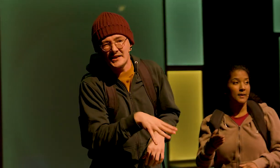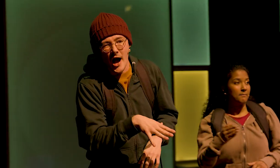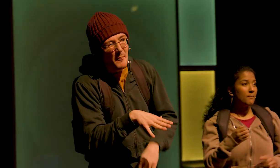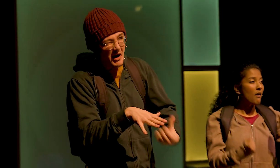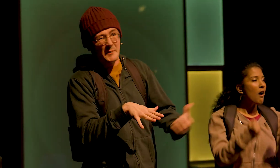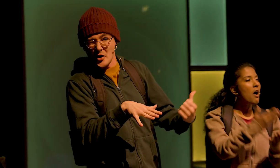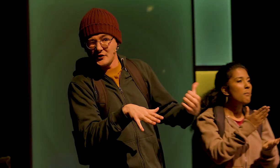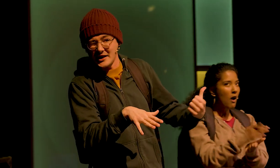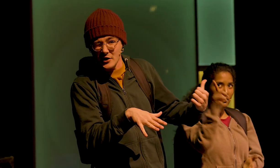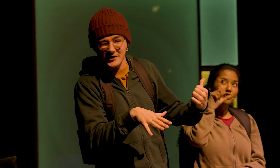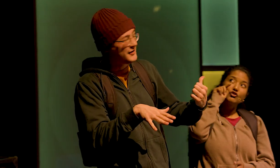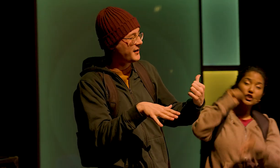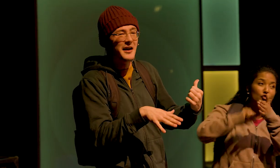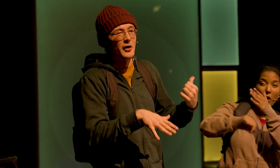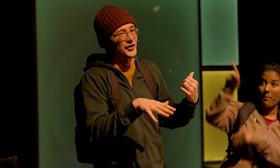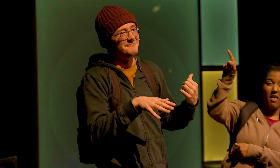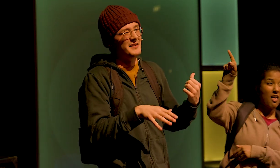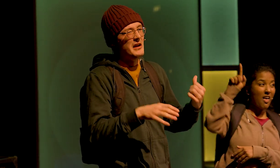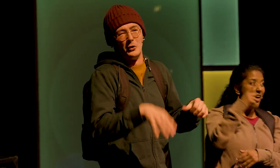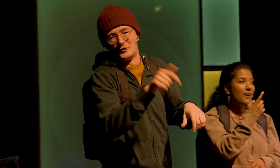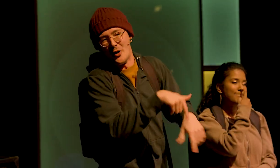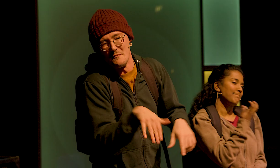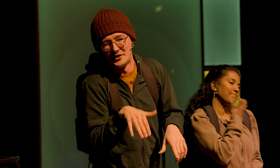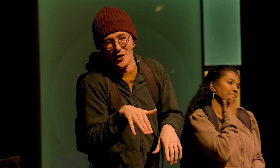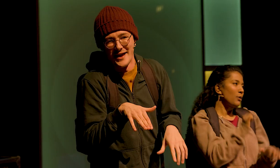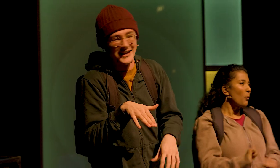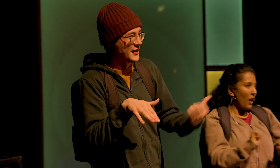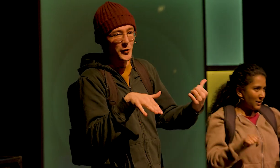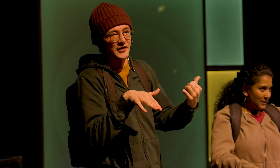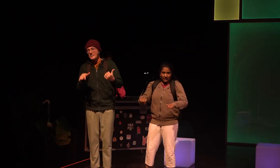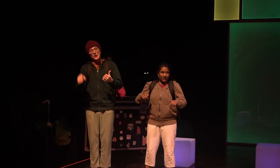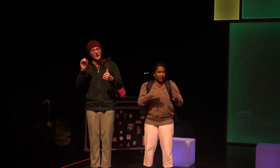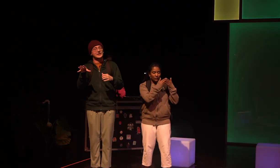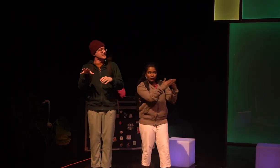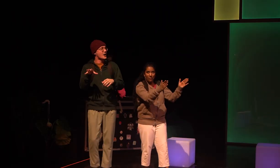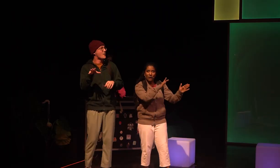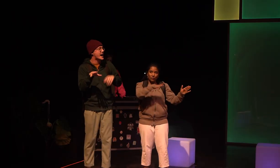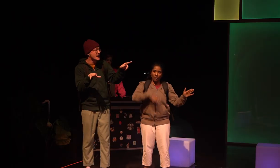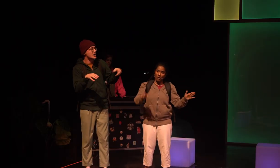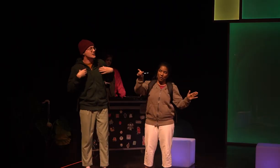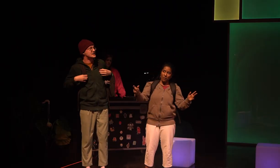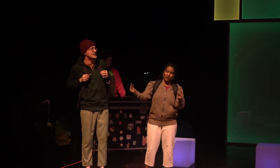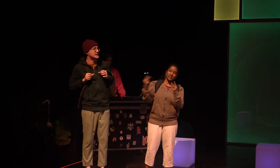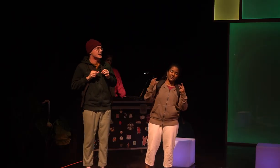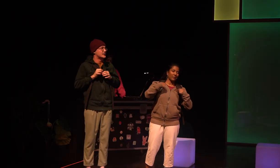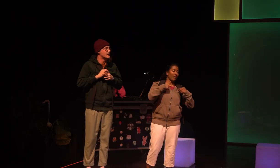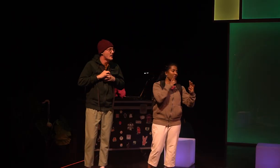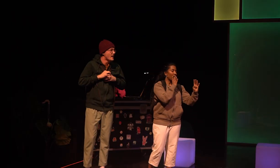in the car park behind the chicken cottage. I'll just - I'll just bide me time here till the doors open cos there is no way I can be seen in that